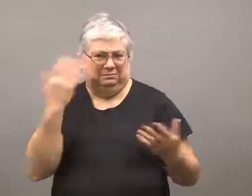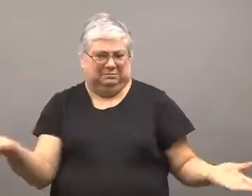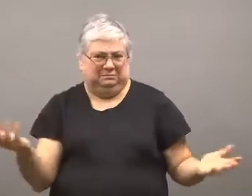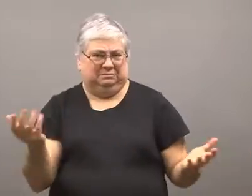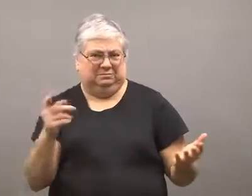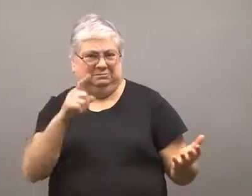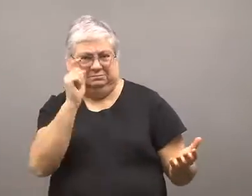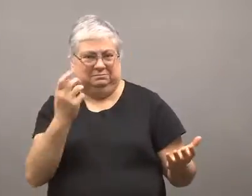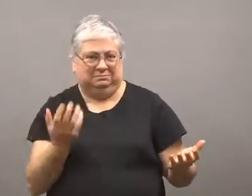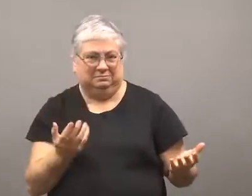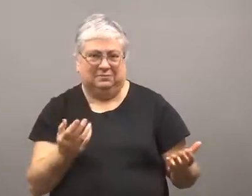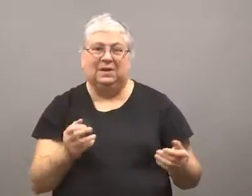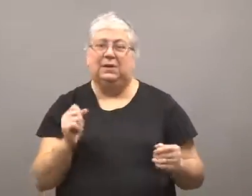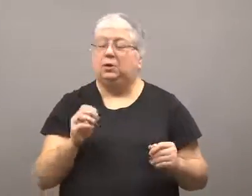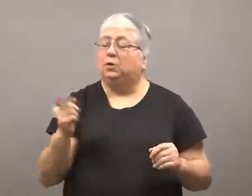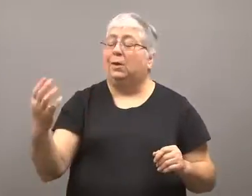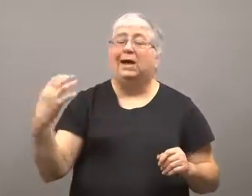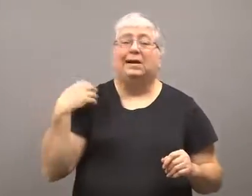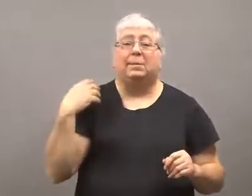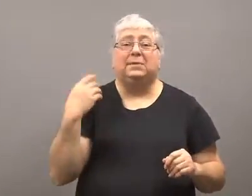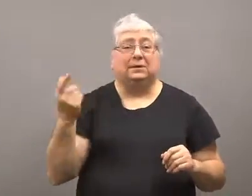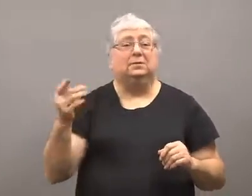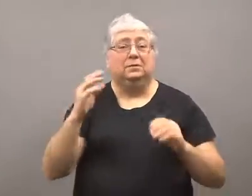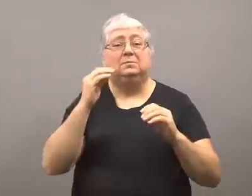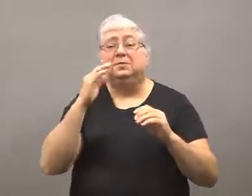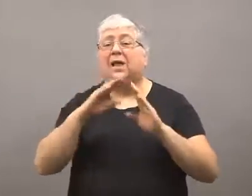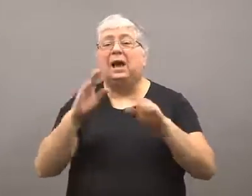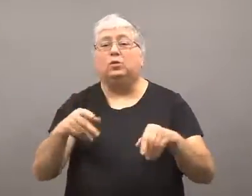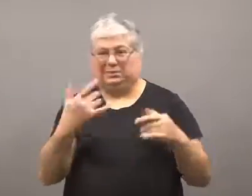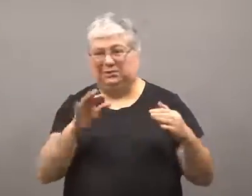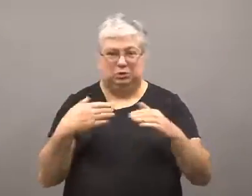There's no way to know.